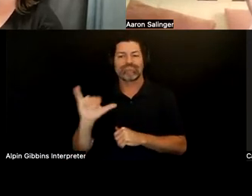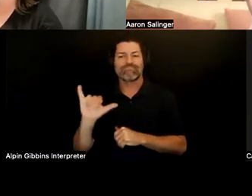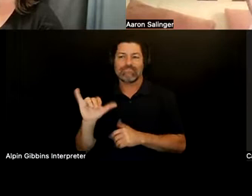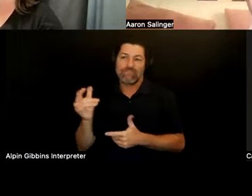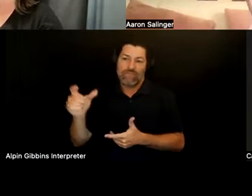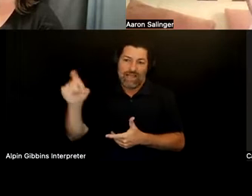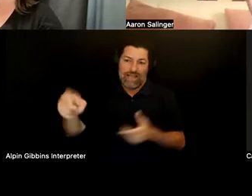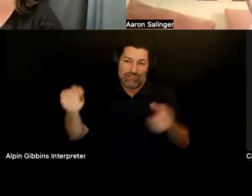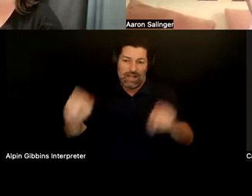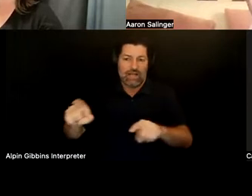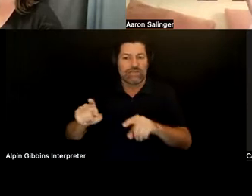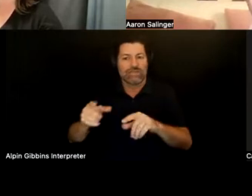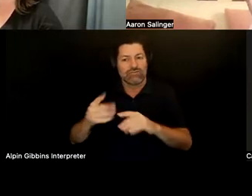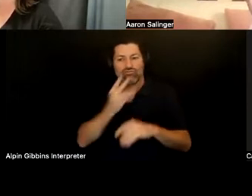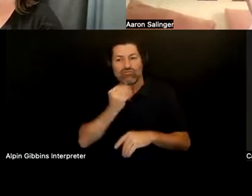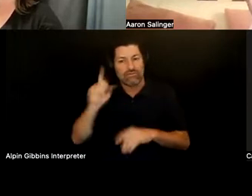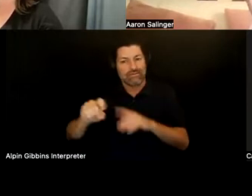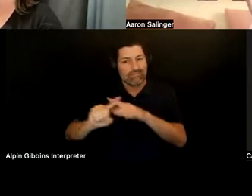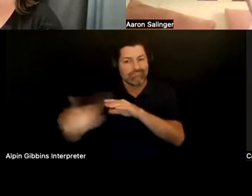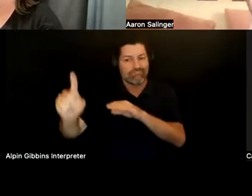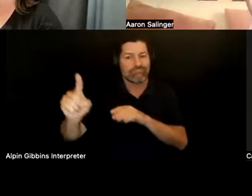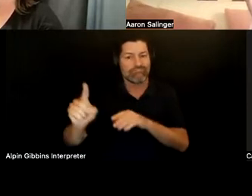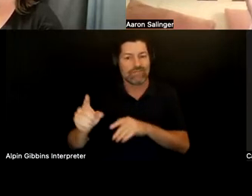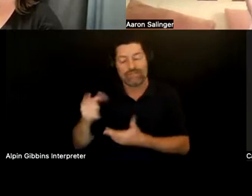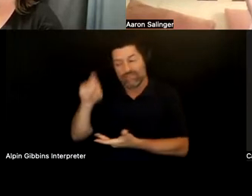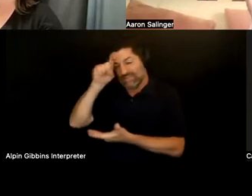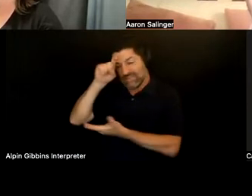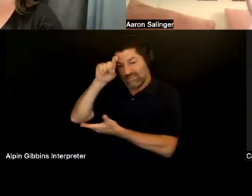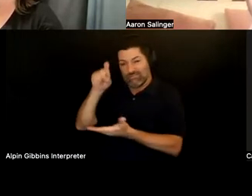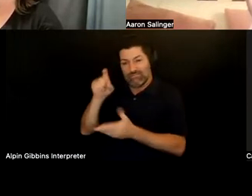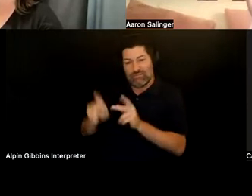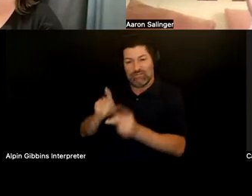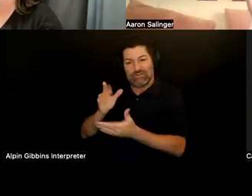The Jews had to get out of there, and so the Egyptians had to have to die for that to happen.